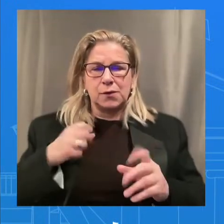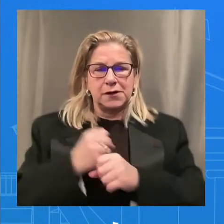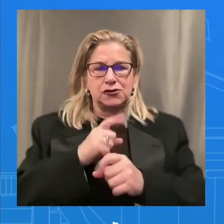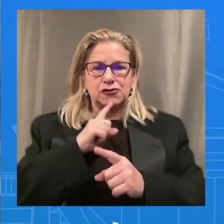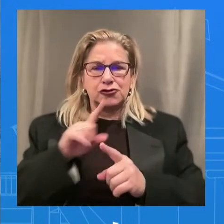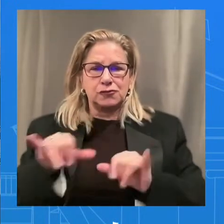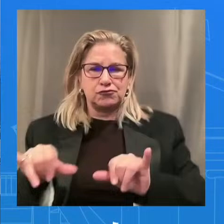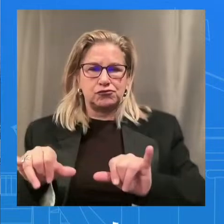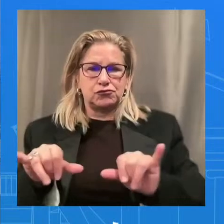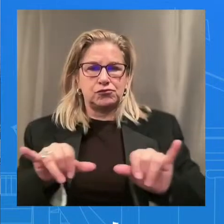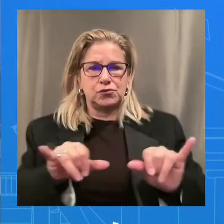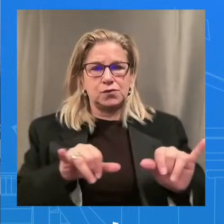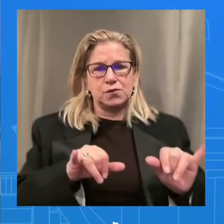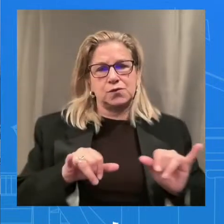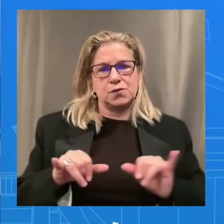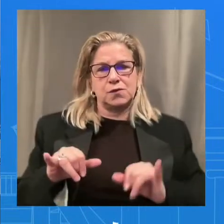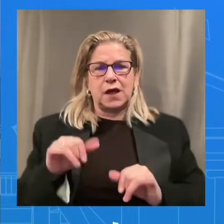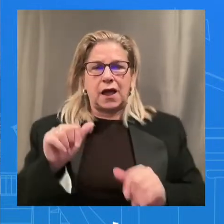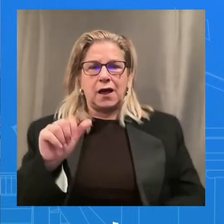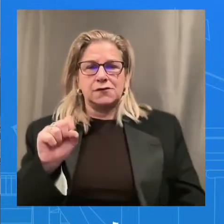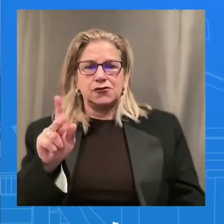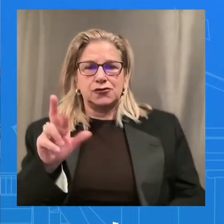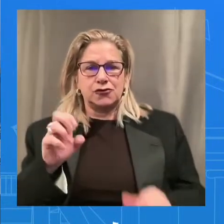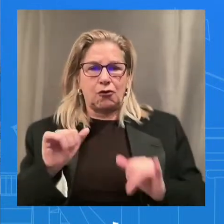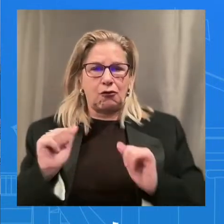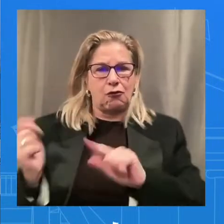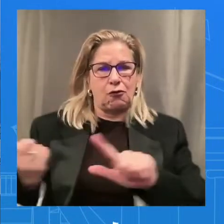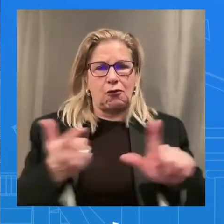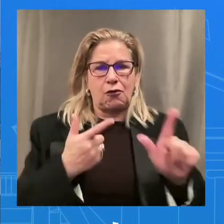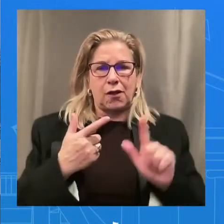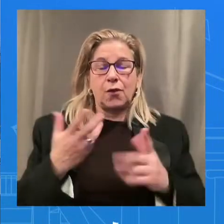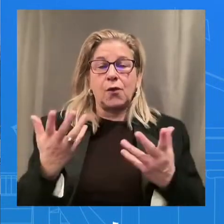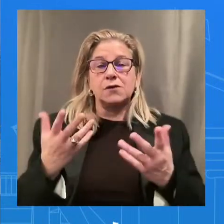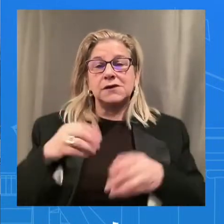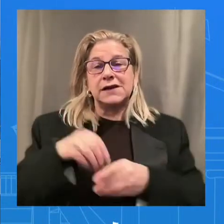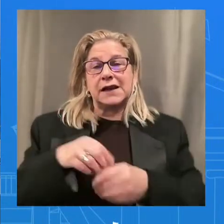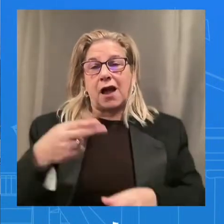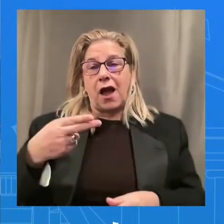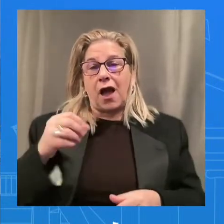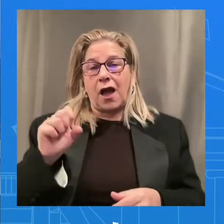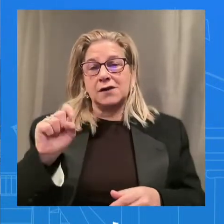in this hostage and ceasefire deal -- deal -- are there assurances that the Americans who are alive